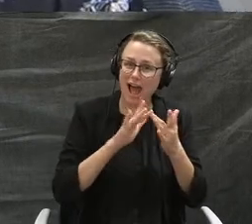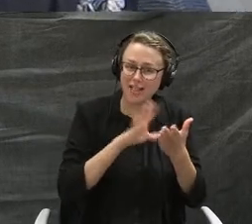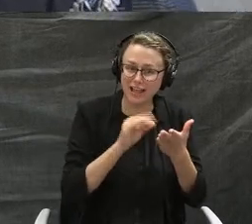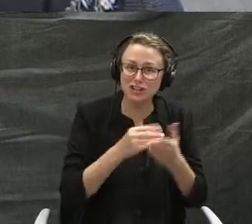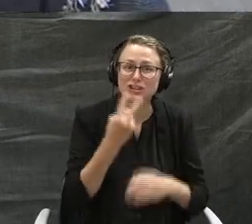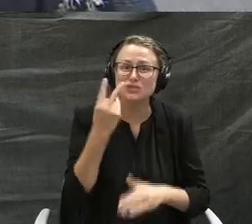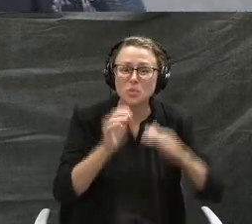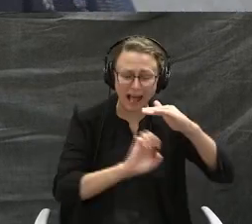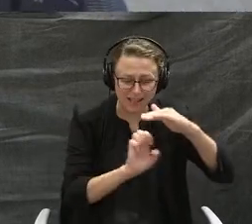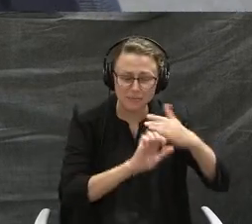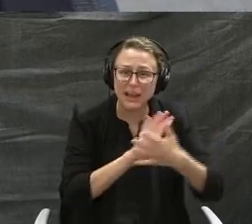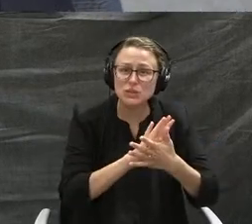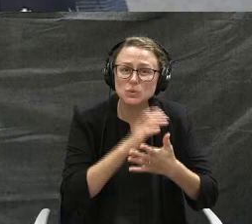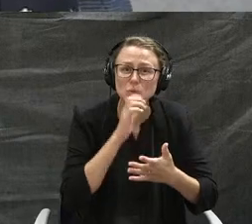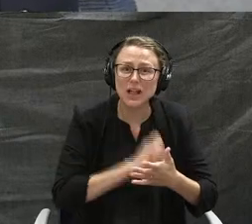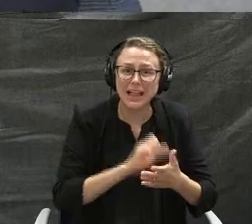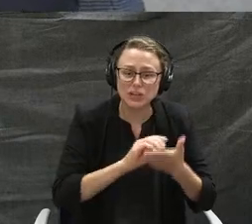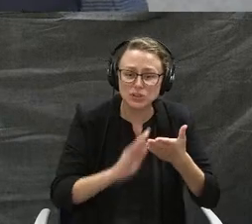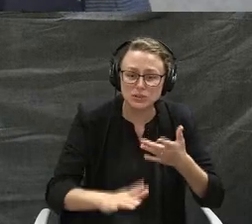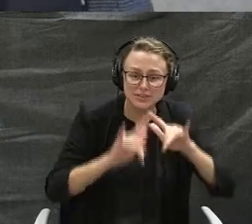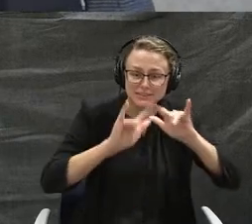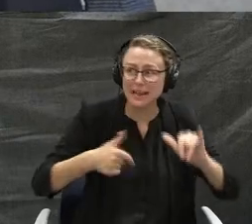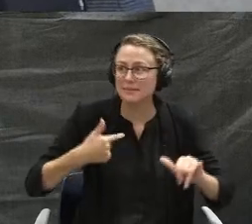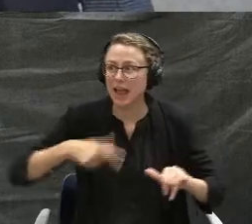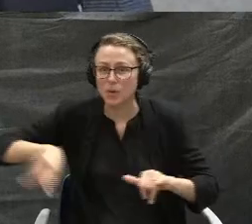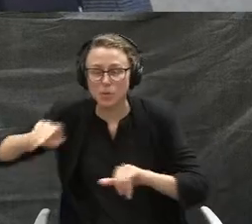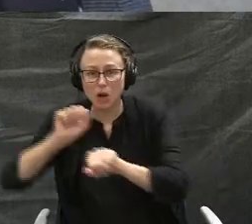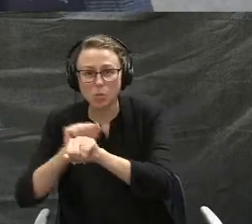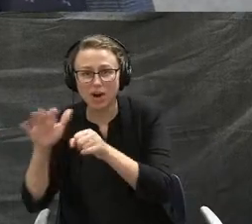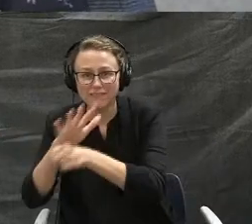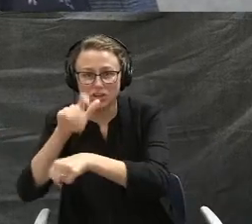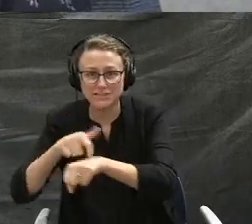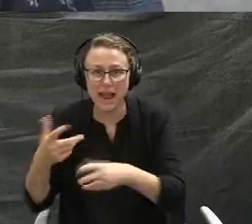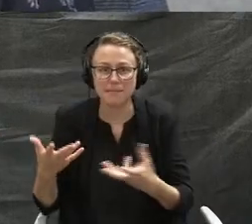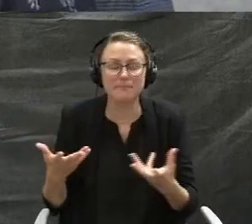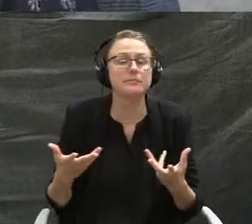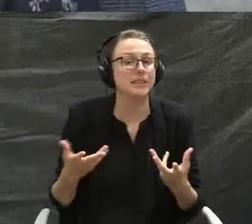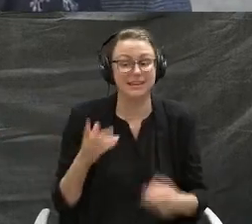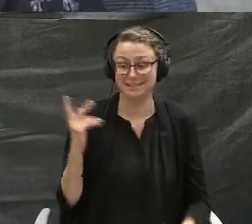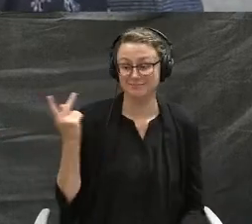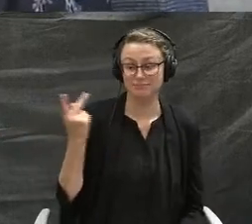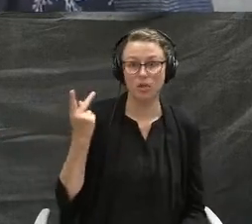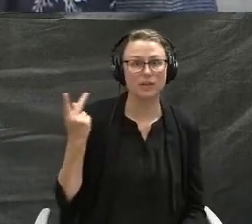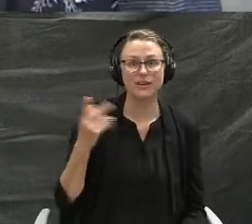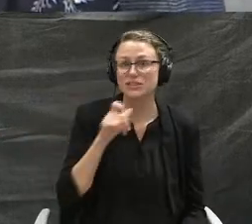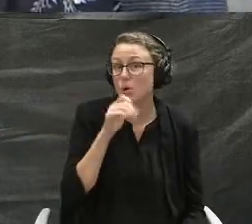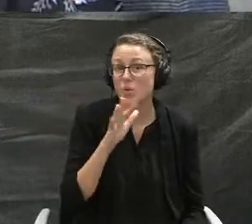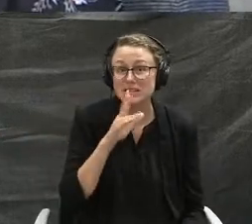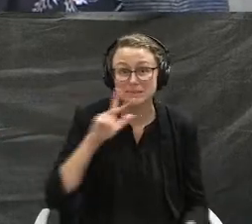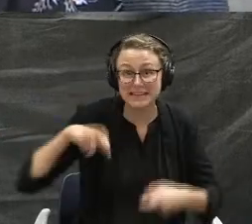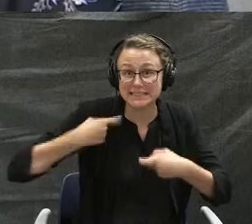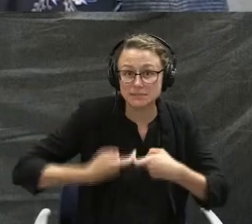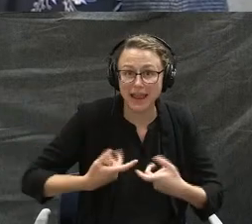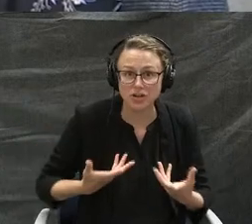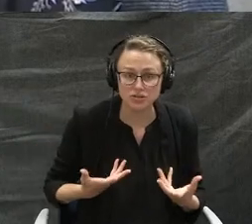working full time. As a side note, neither neither one of us speak Spanish. It is clear that with any form of